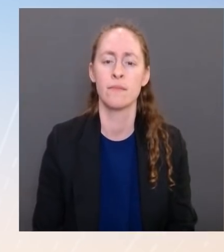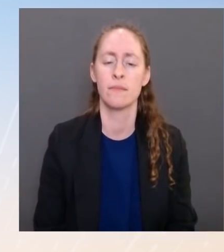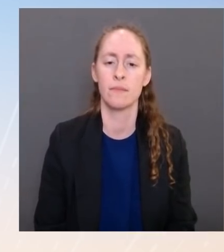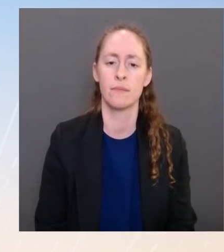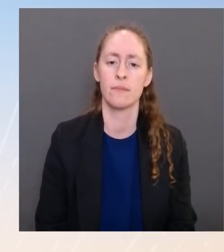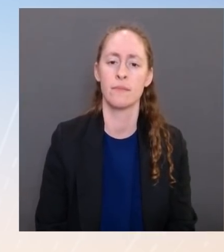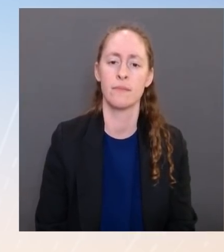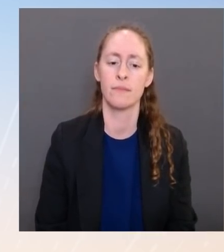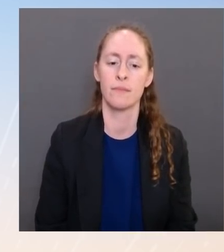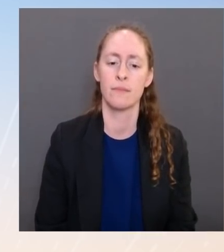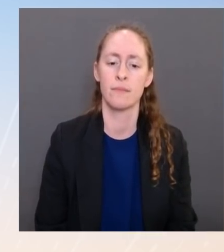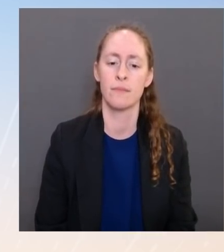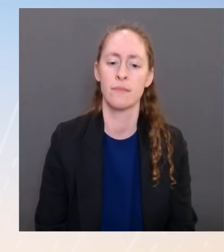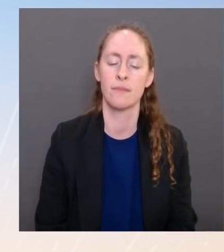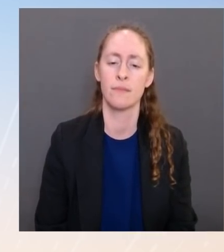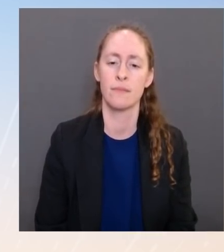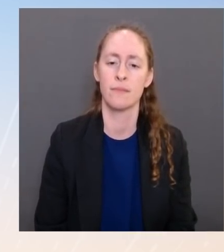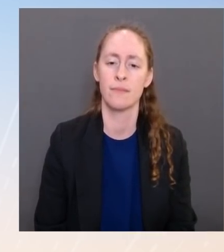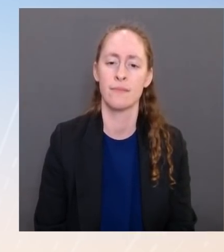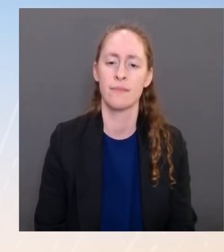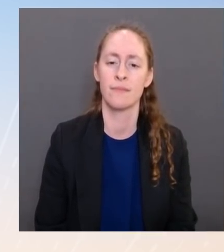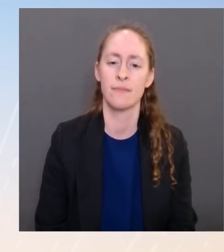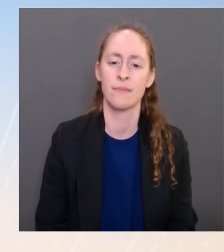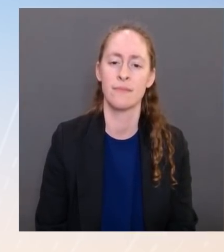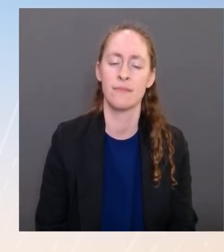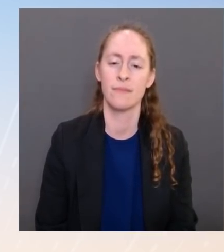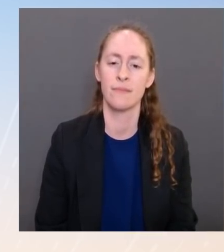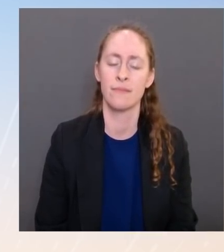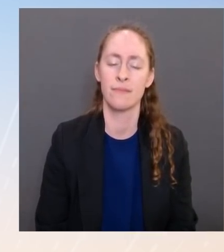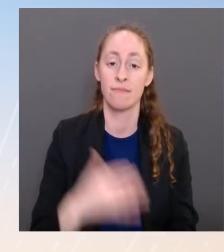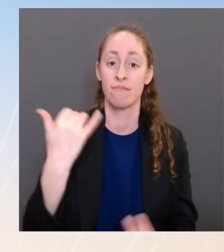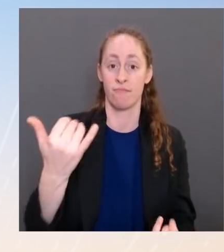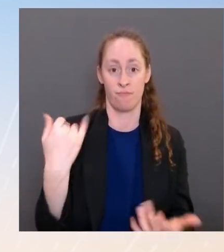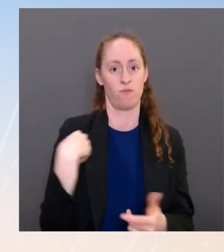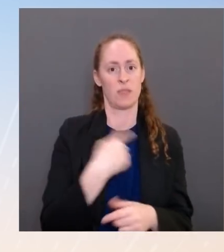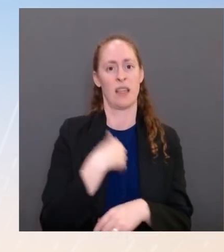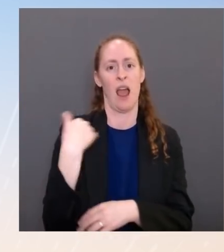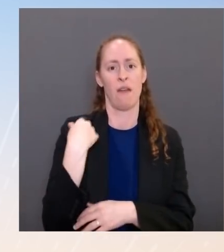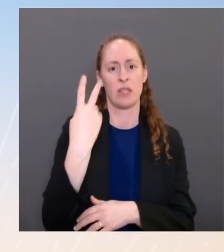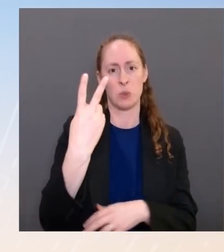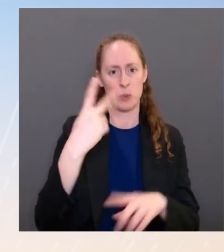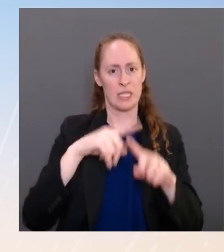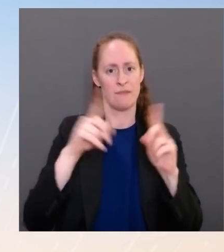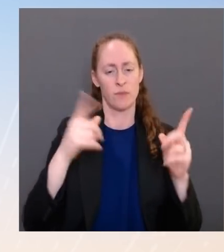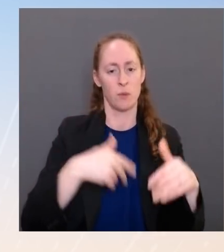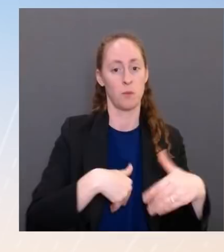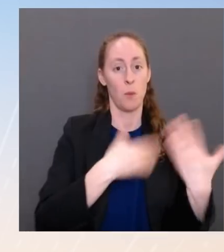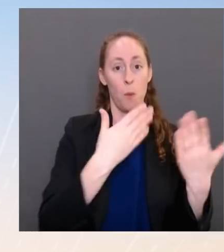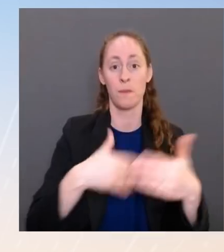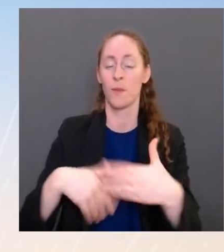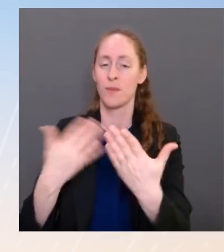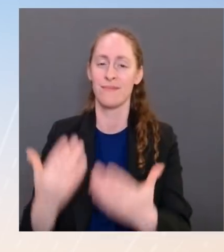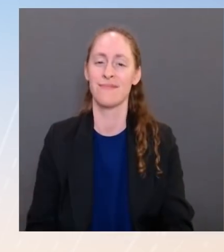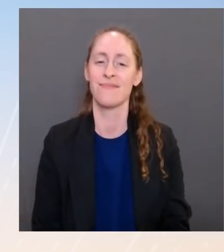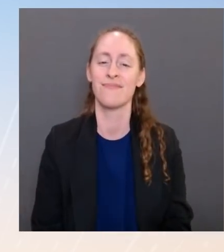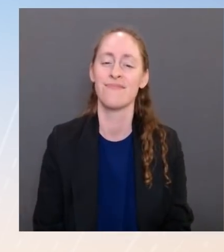who are urging the Biden -- or would be urging the Biden administration to designate Russia as a state sponsor of terrorism under Vladimir Putin.